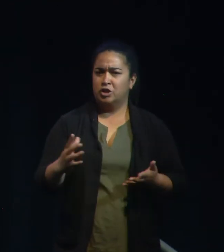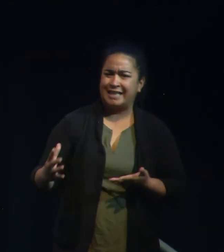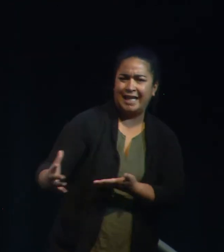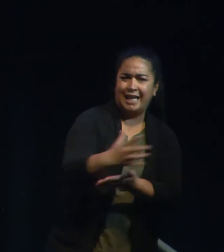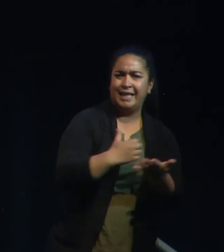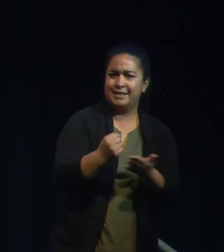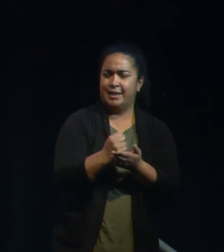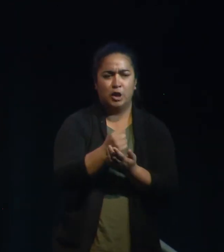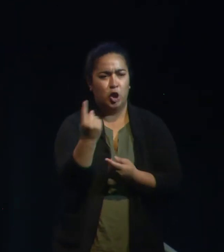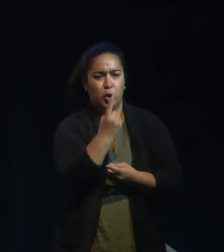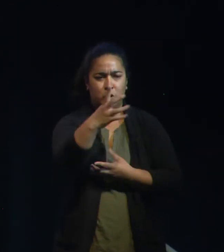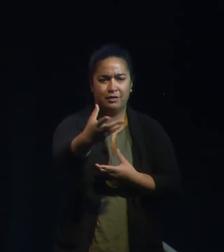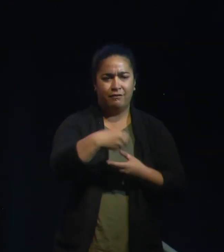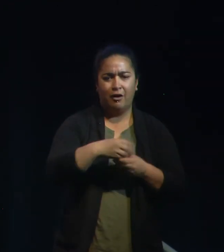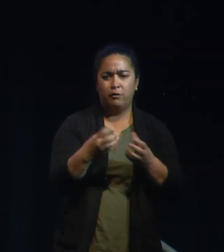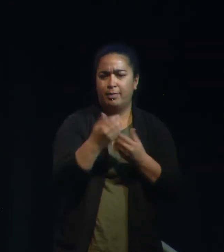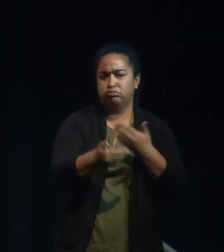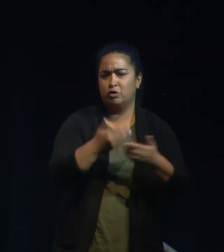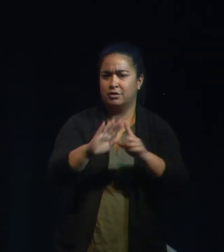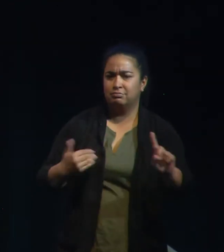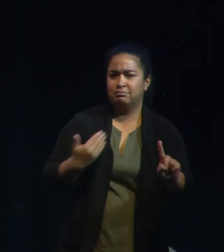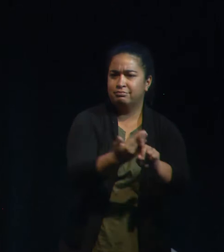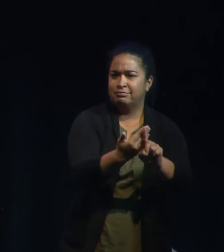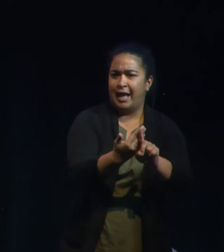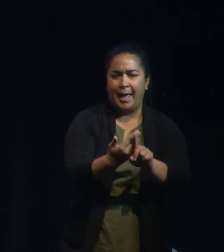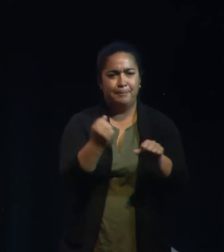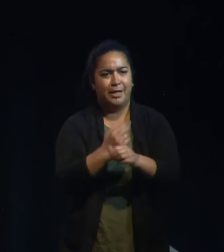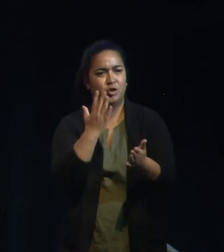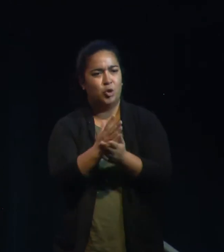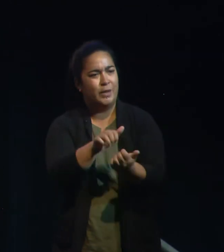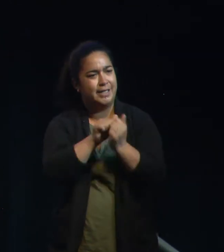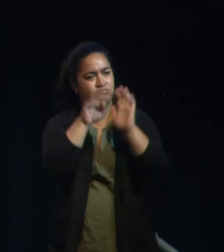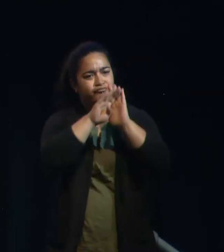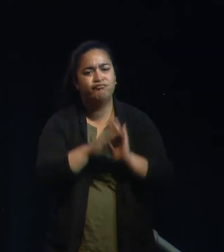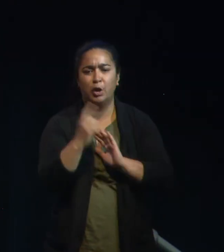had participated in the process so far and tracking attendance. I'd now like to hand